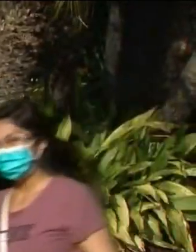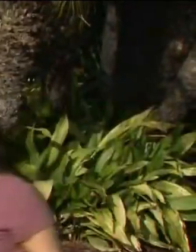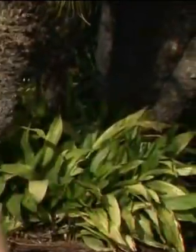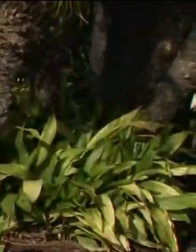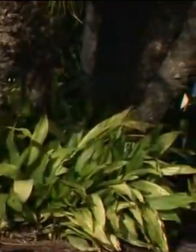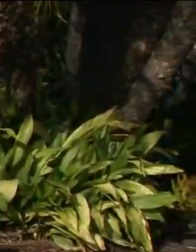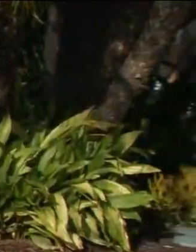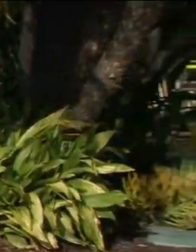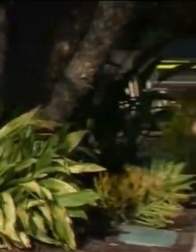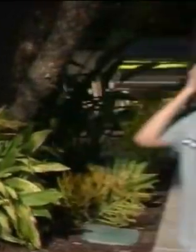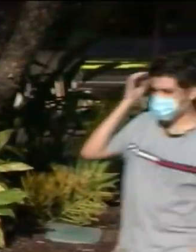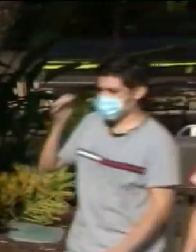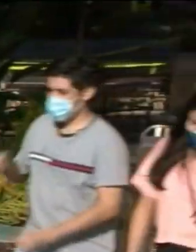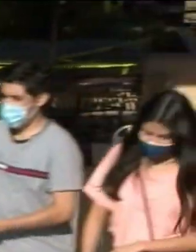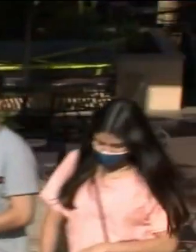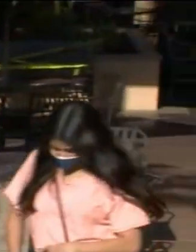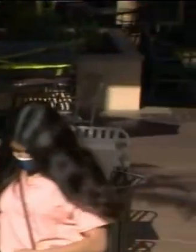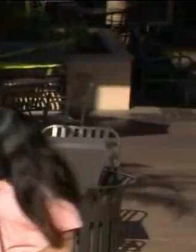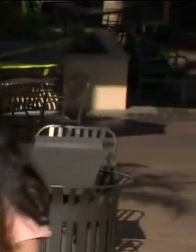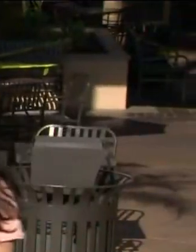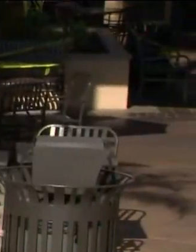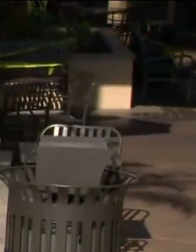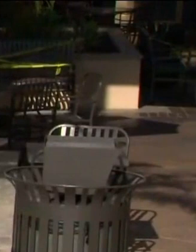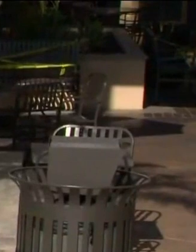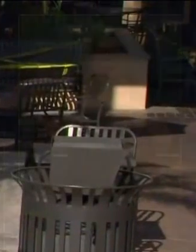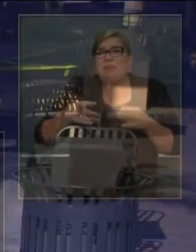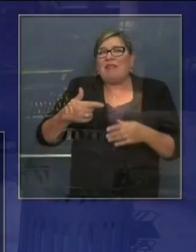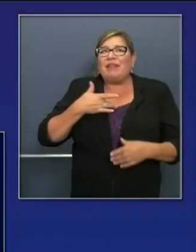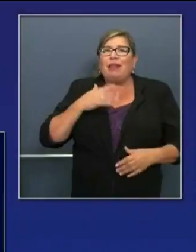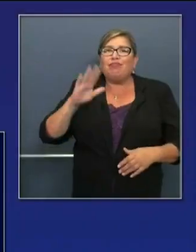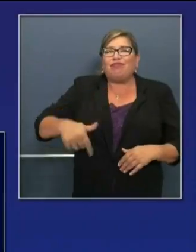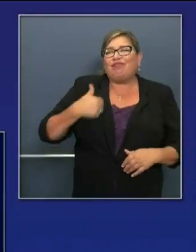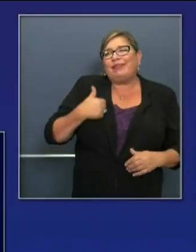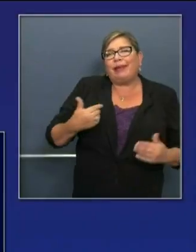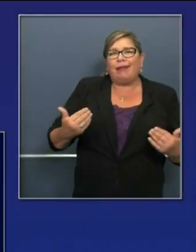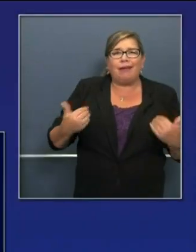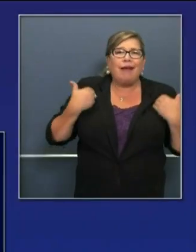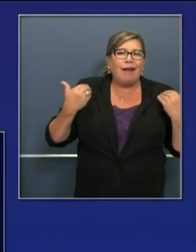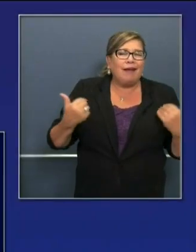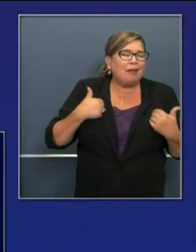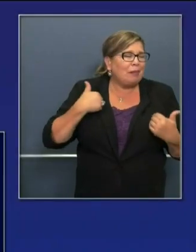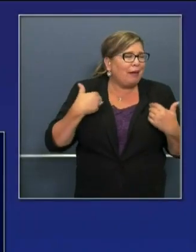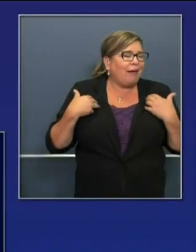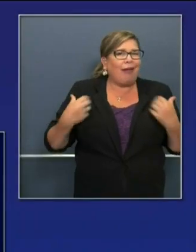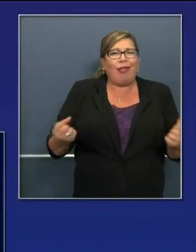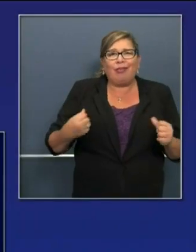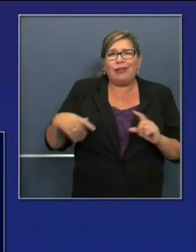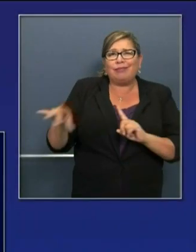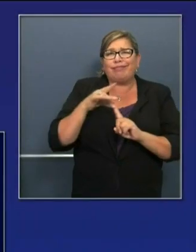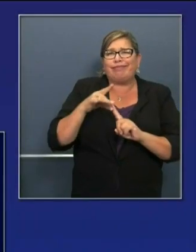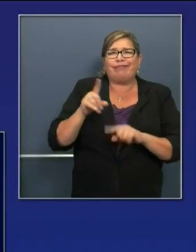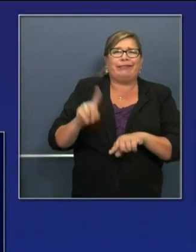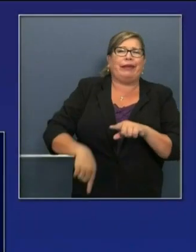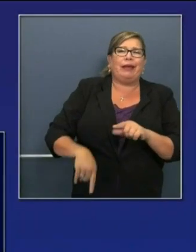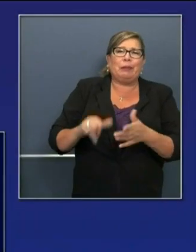CASES P PEOPLE THAT GET YOUNGER. HE SPOKE SPECIFICALLY TO YOUNG PEOPLE.